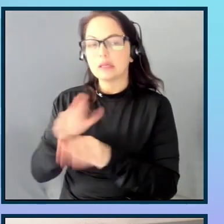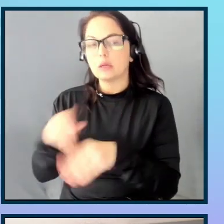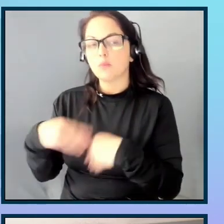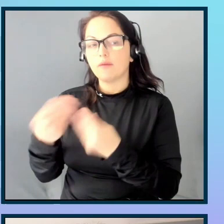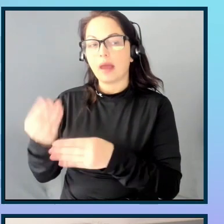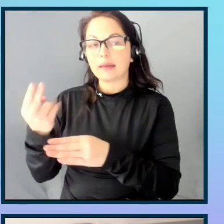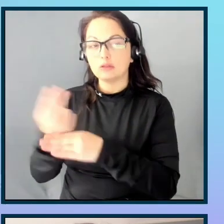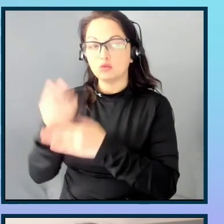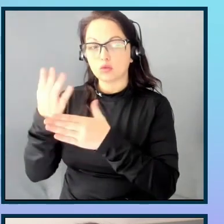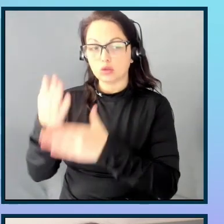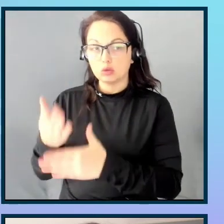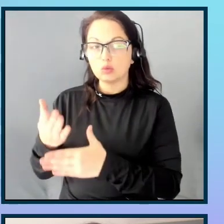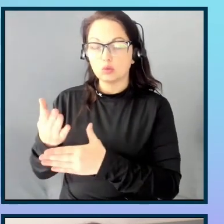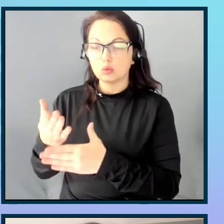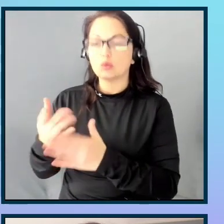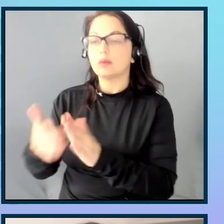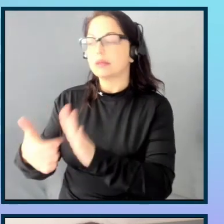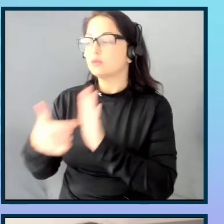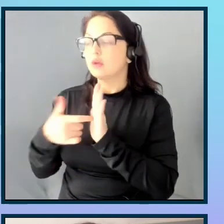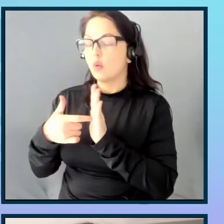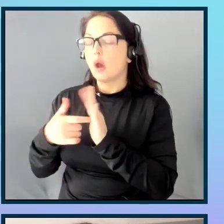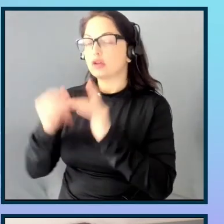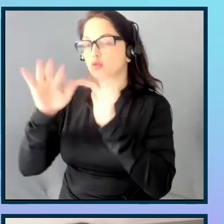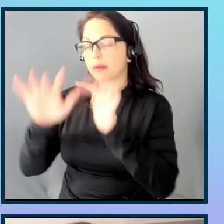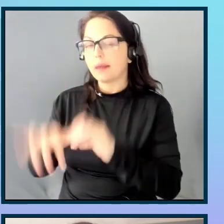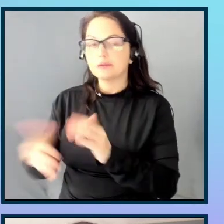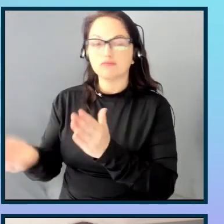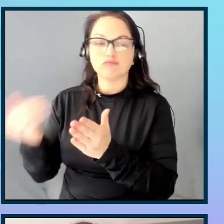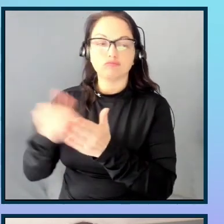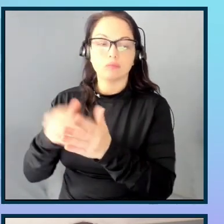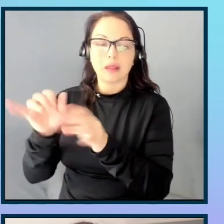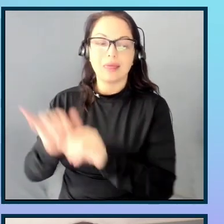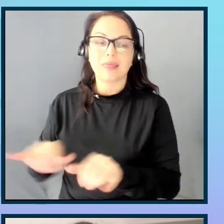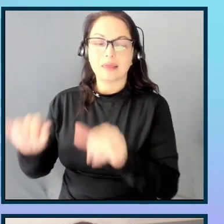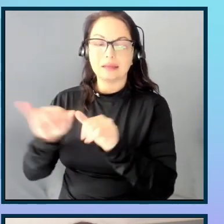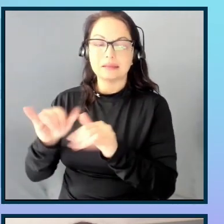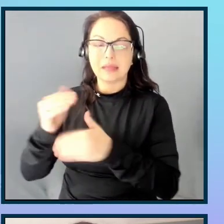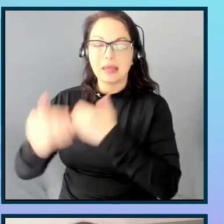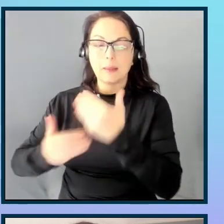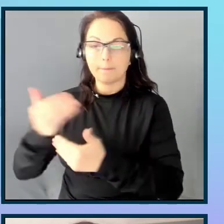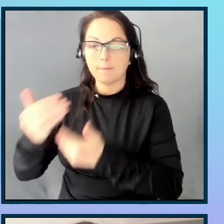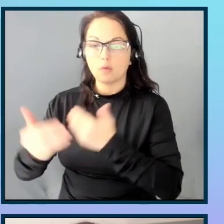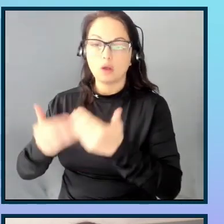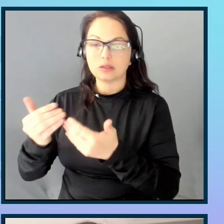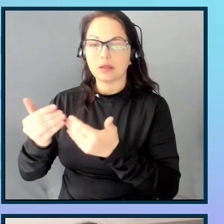that is required to be entered again in the same process is either auto populated or available